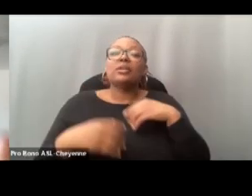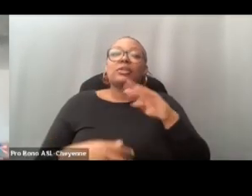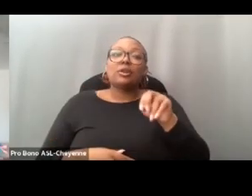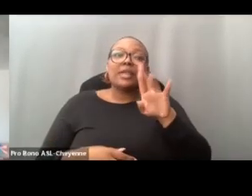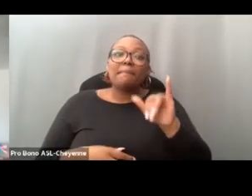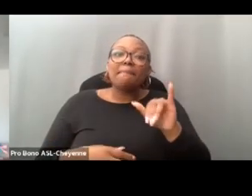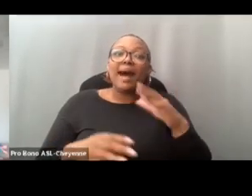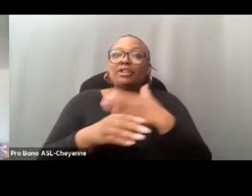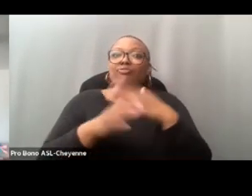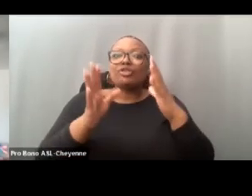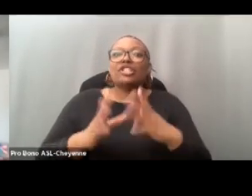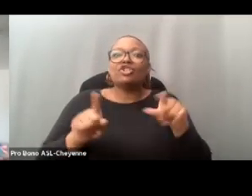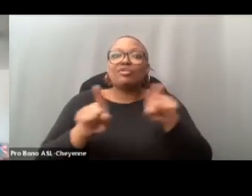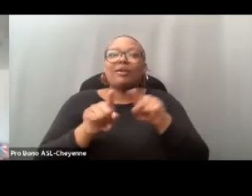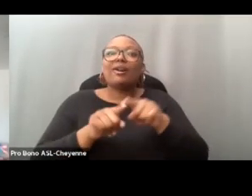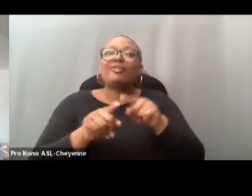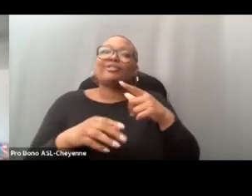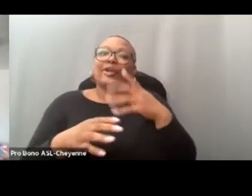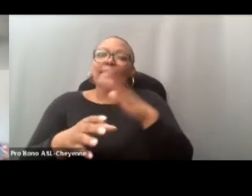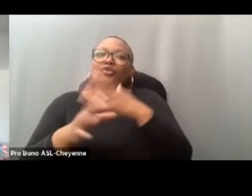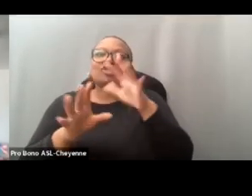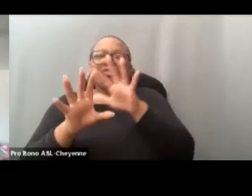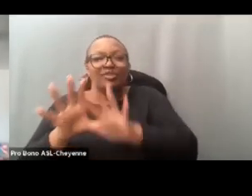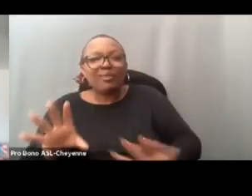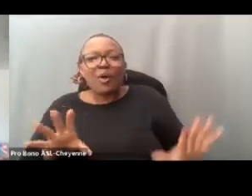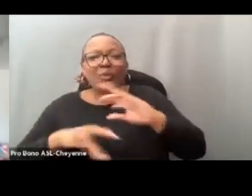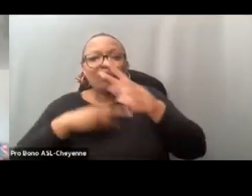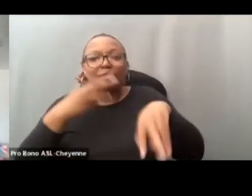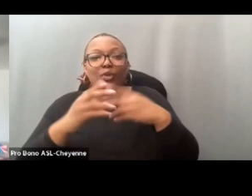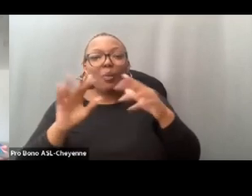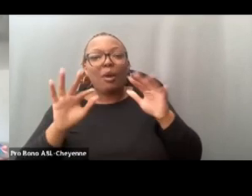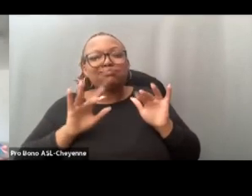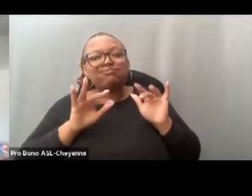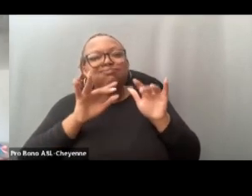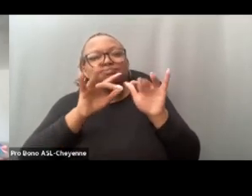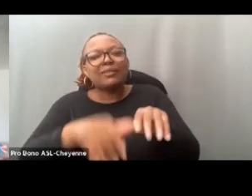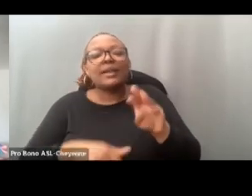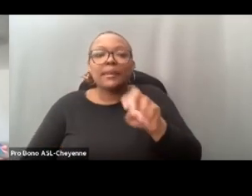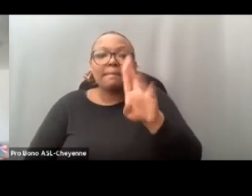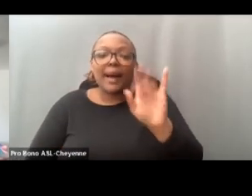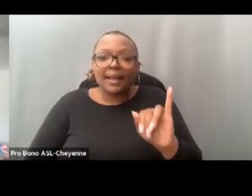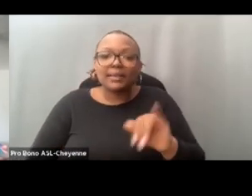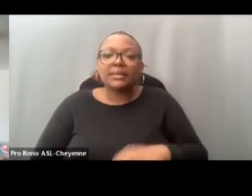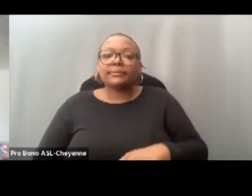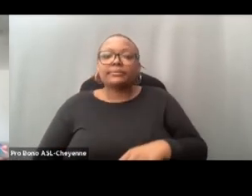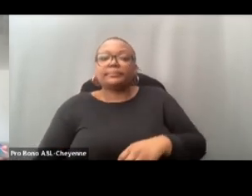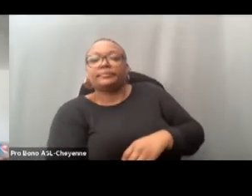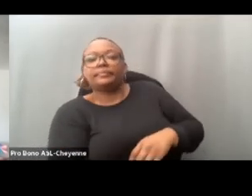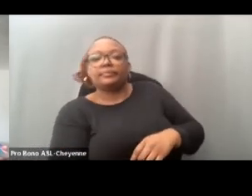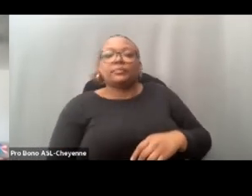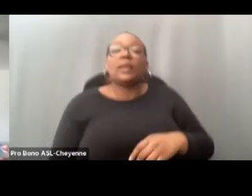but also musicians from around the world. So when Mali encountered